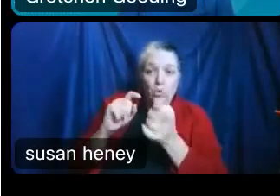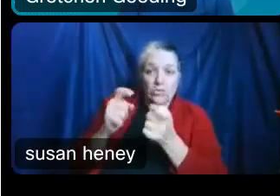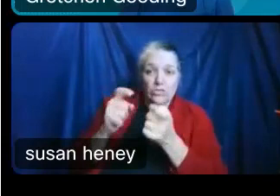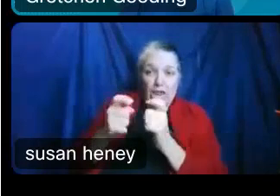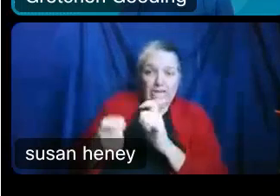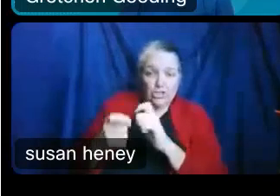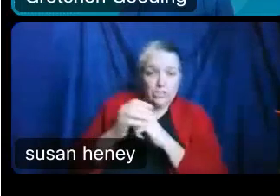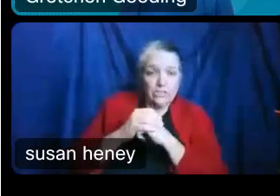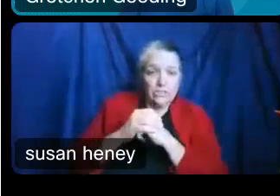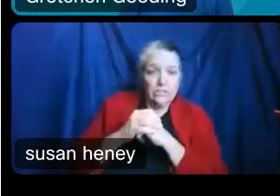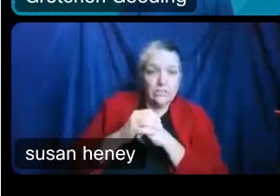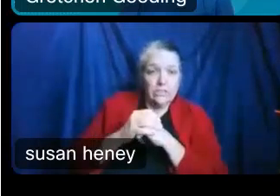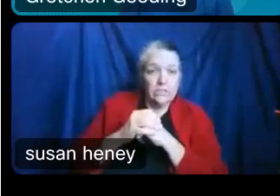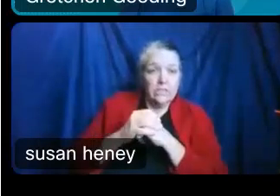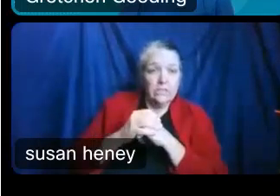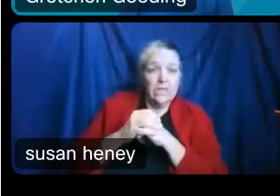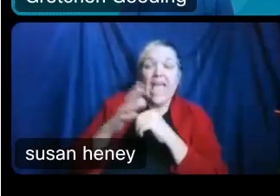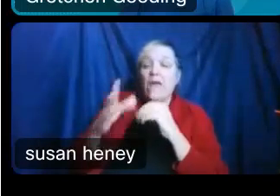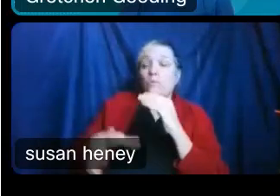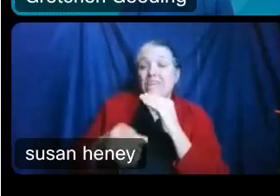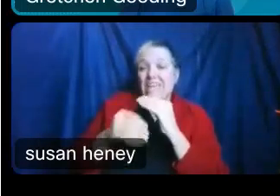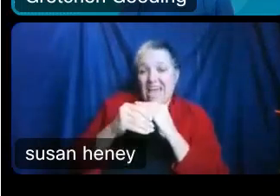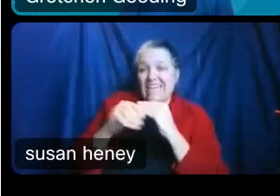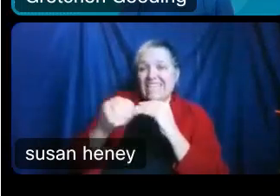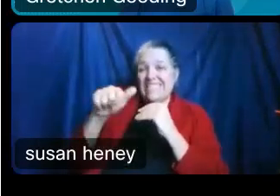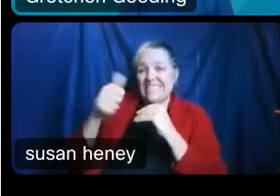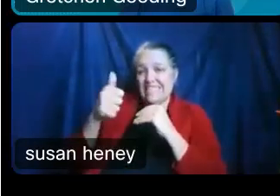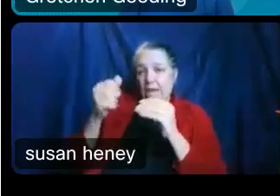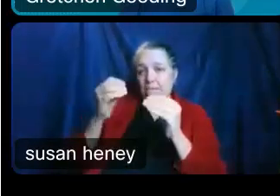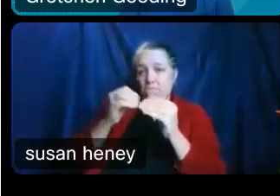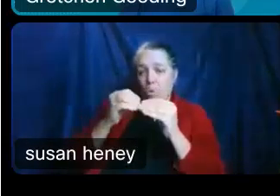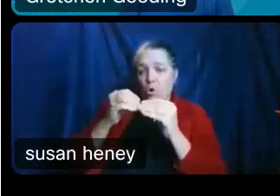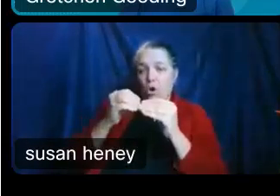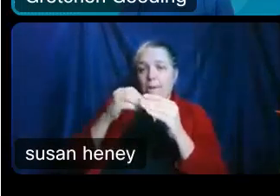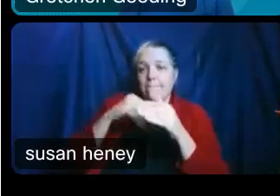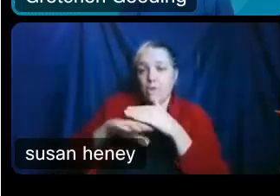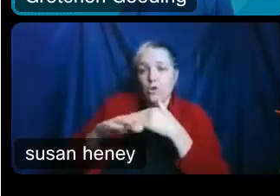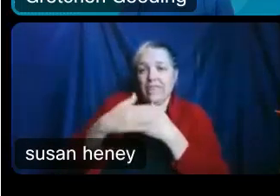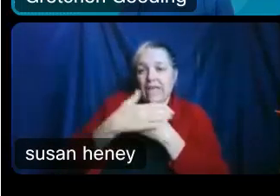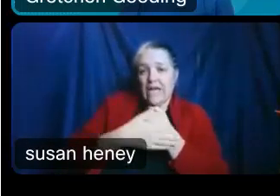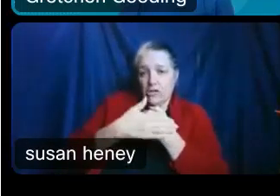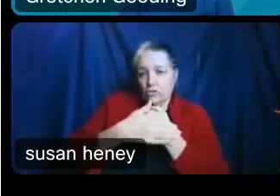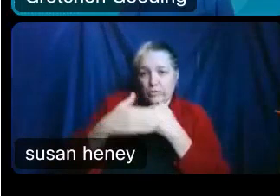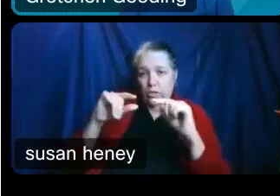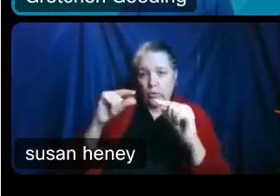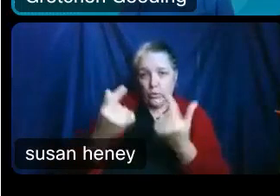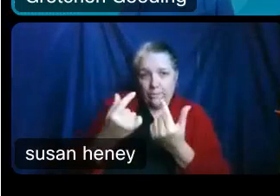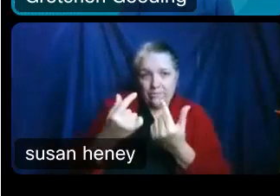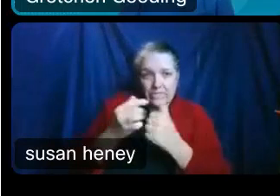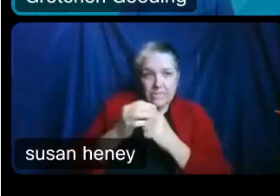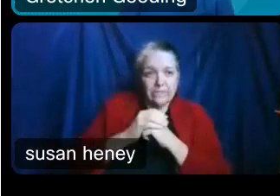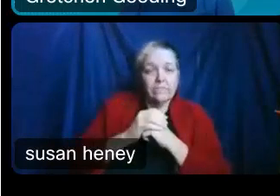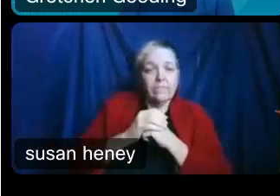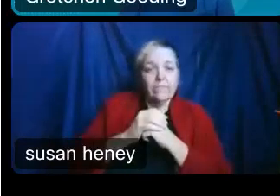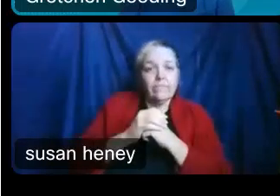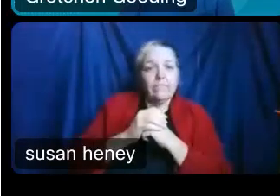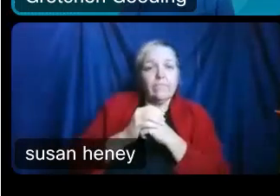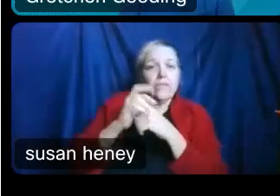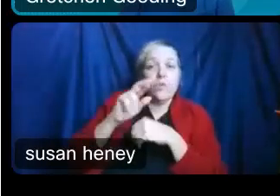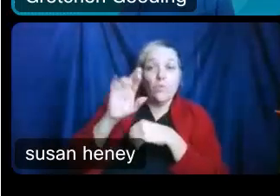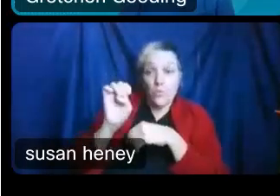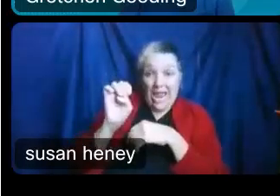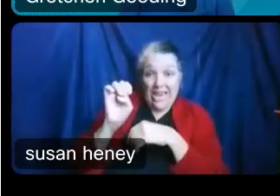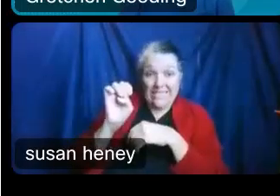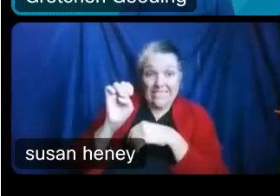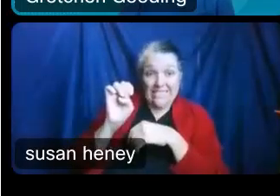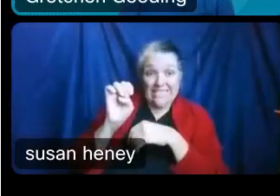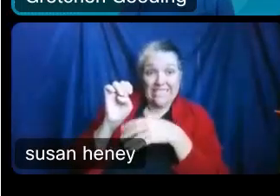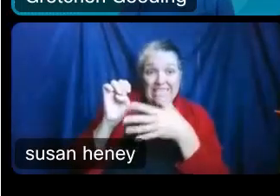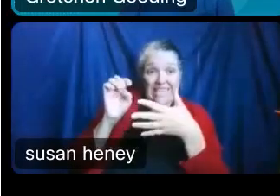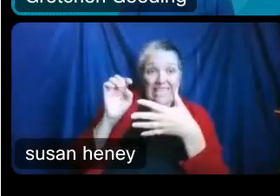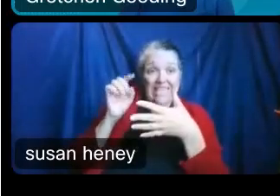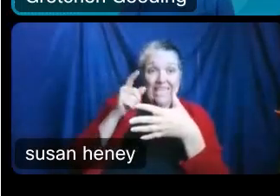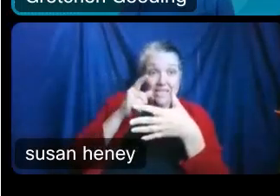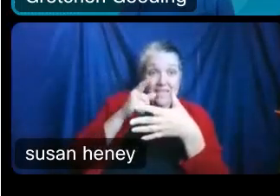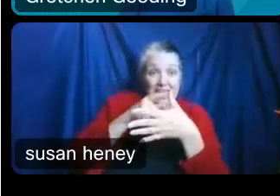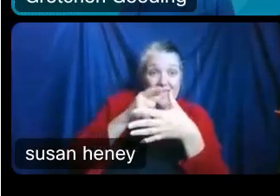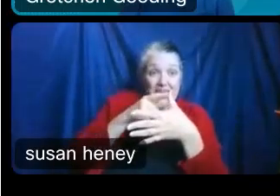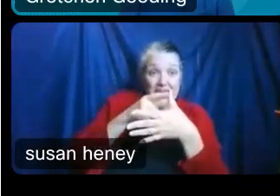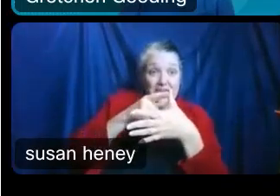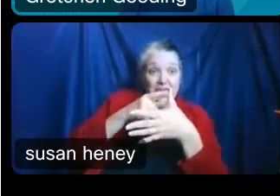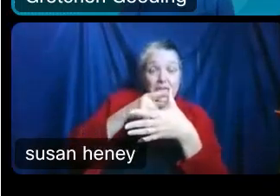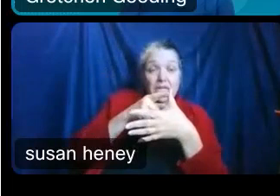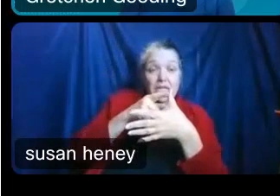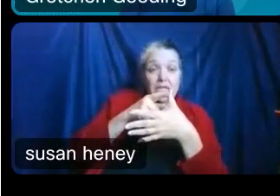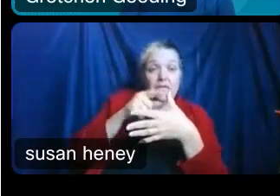country of birth groups were added to B05006. Race categories in B02015 and B02018 were